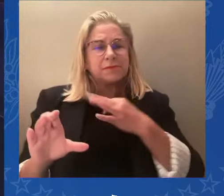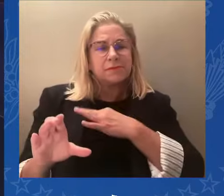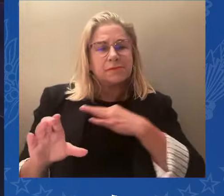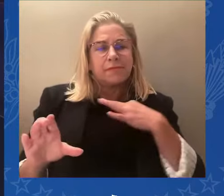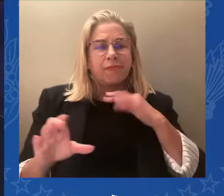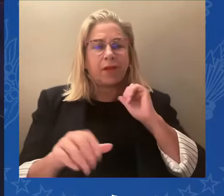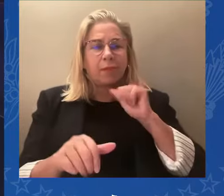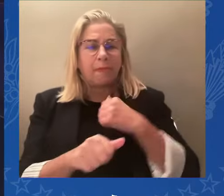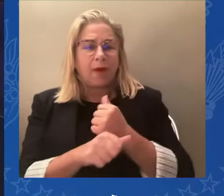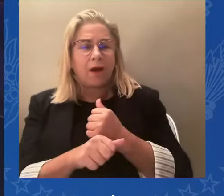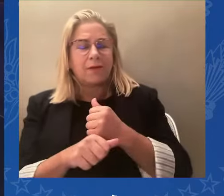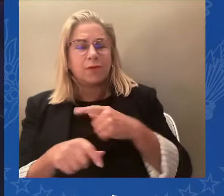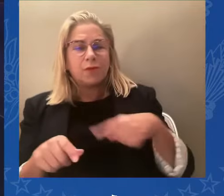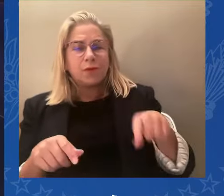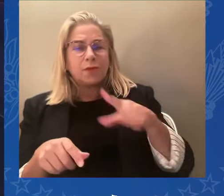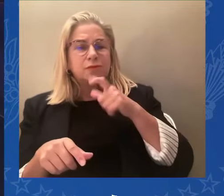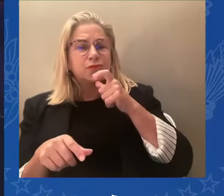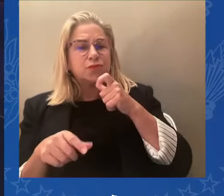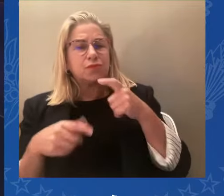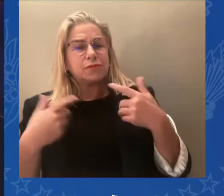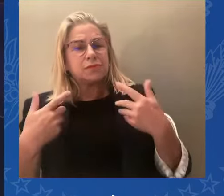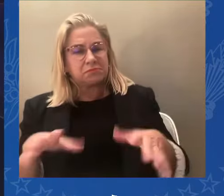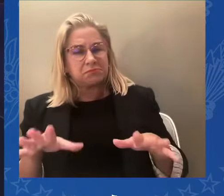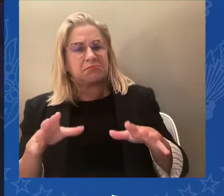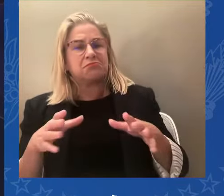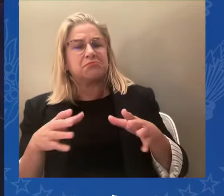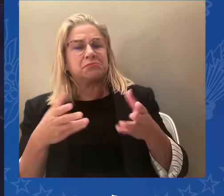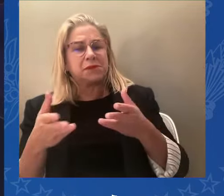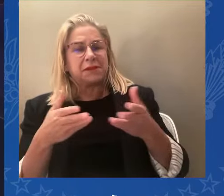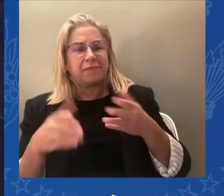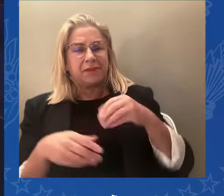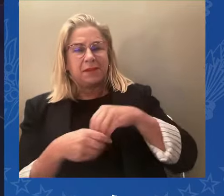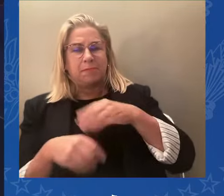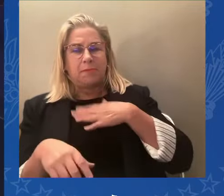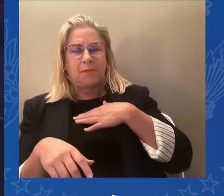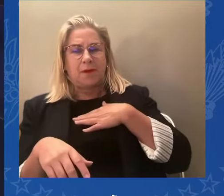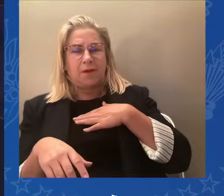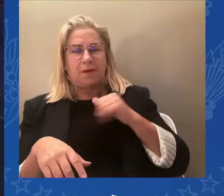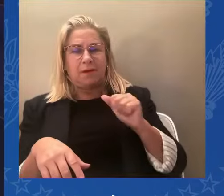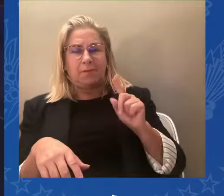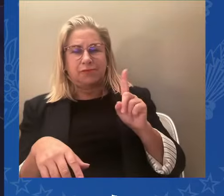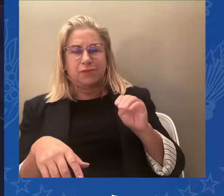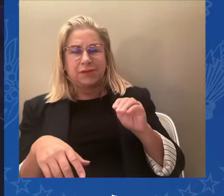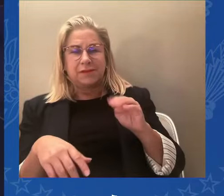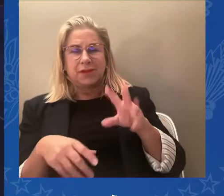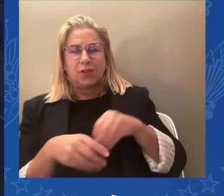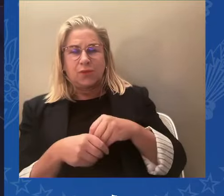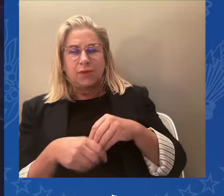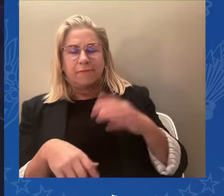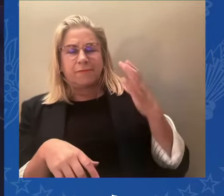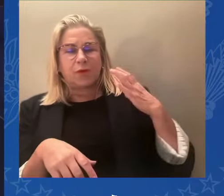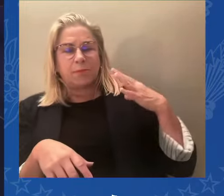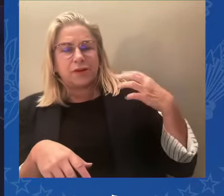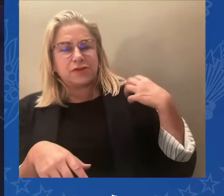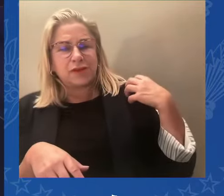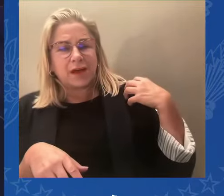including the former chair and former HUD secretary, Marcia Fudge -- and especially --